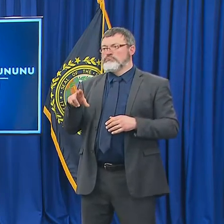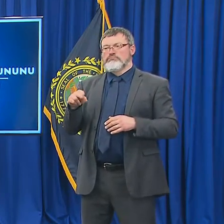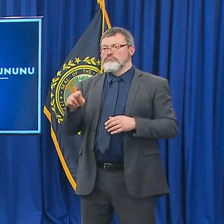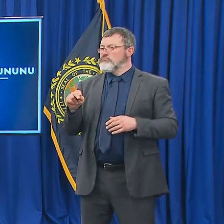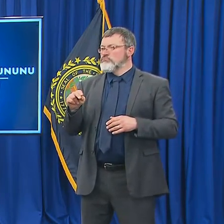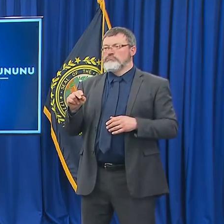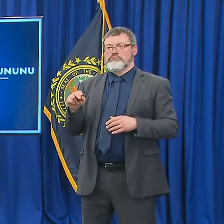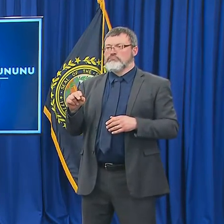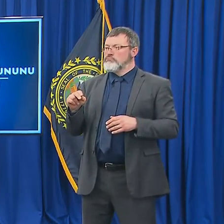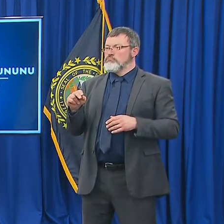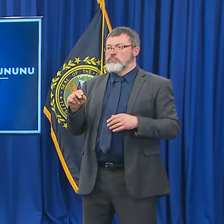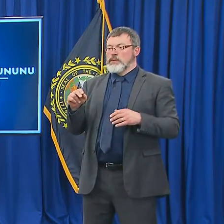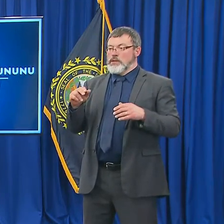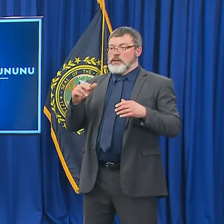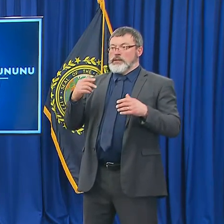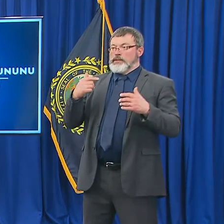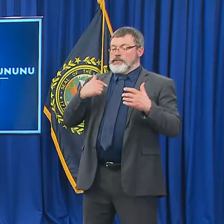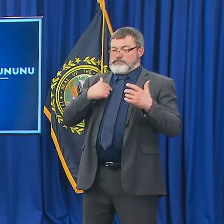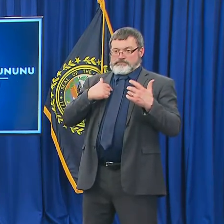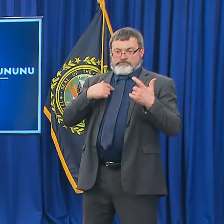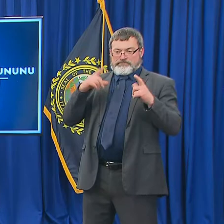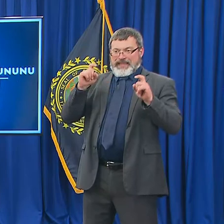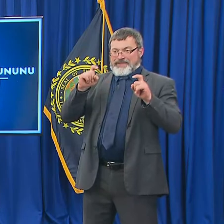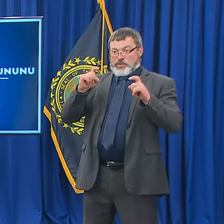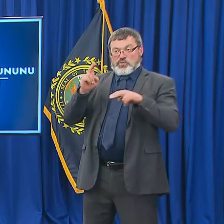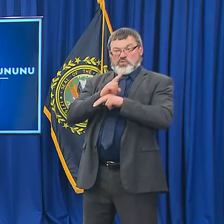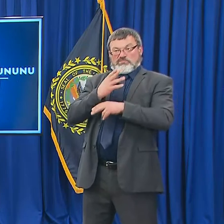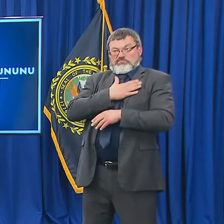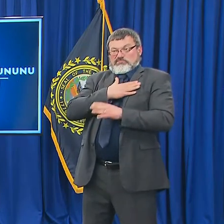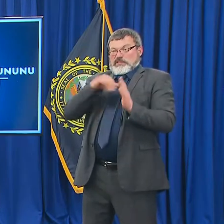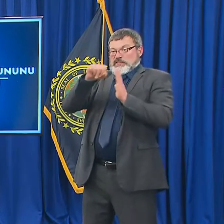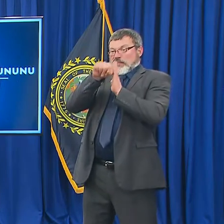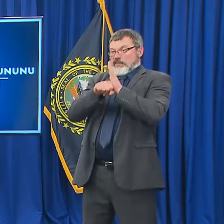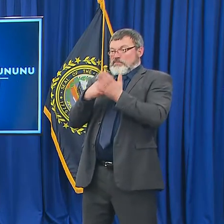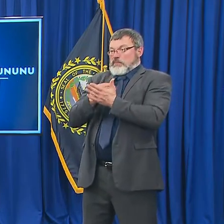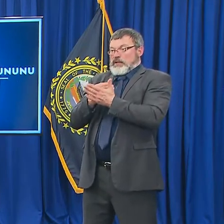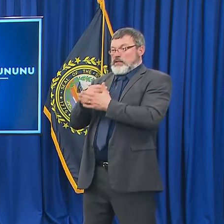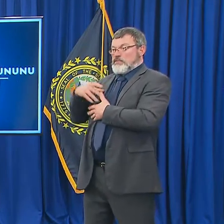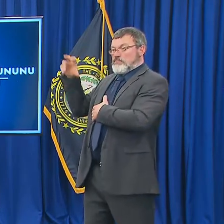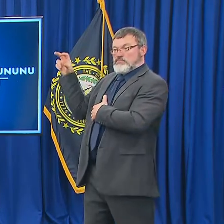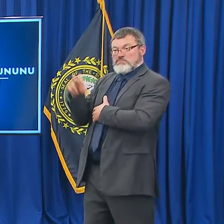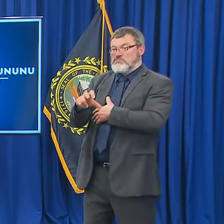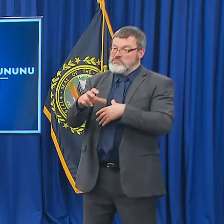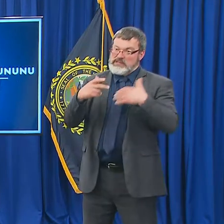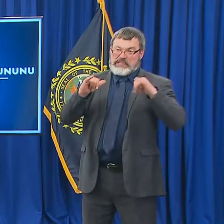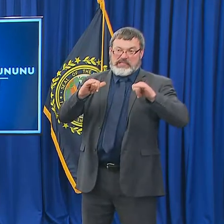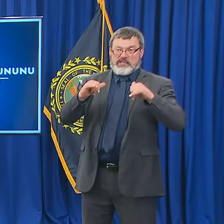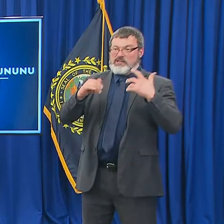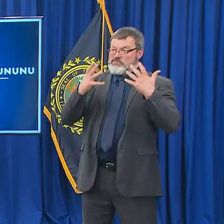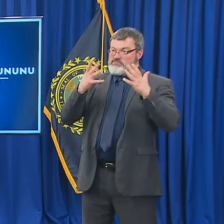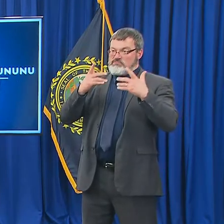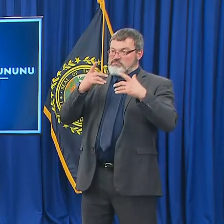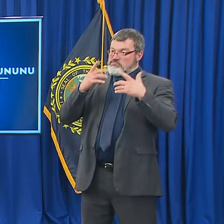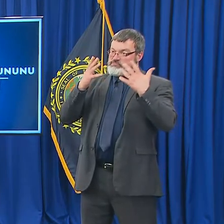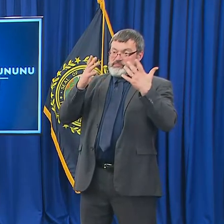My sense is there will be some type of relief or stimulus package. I don't think it's going to happen before December 31 first.